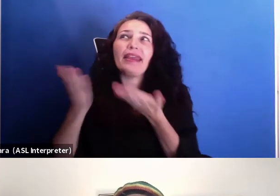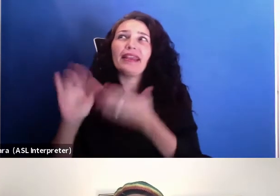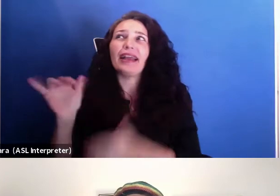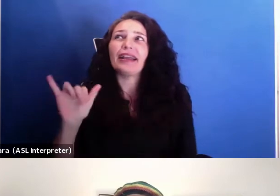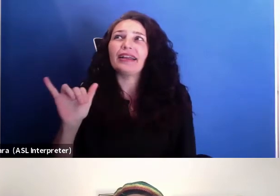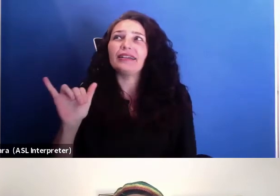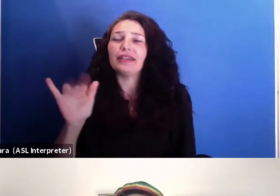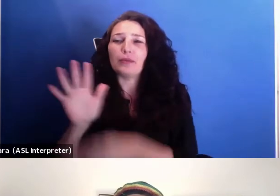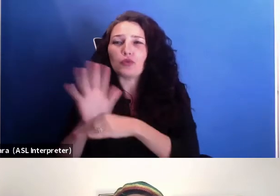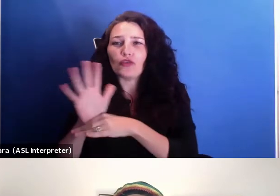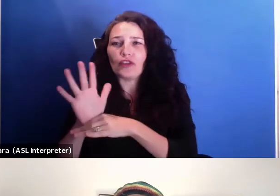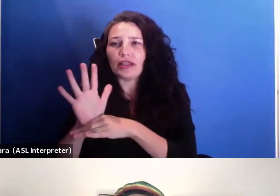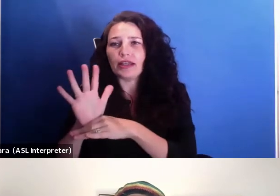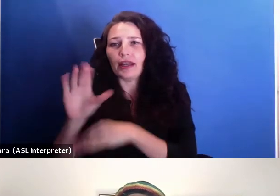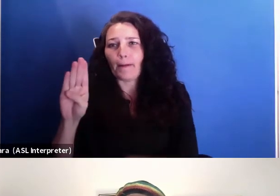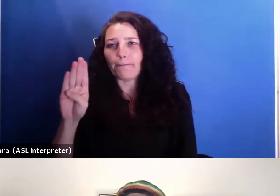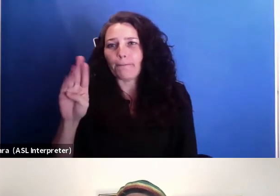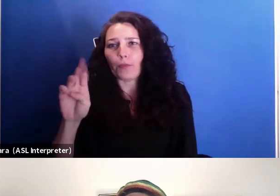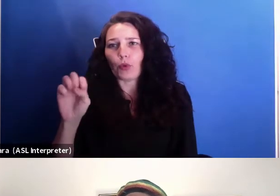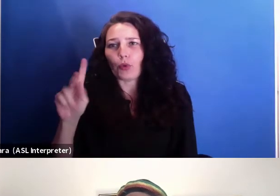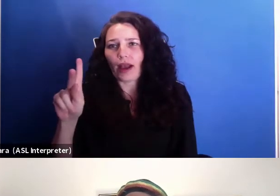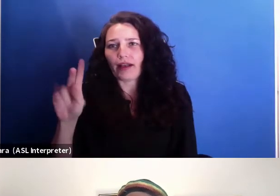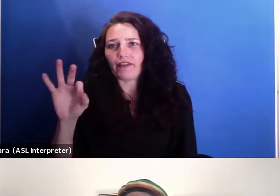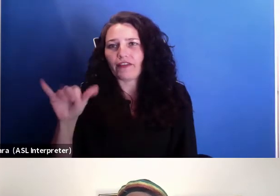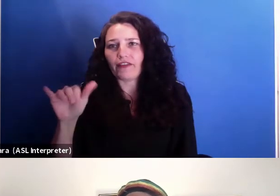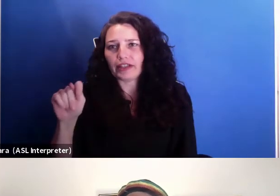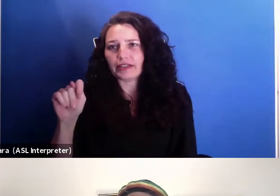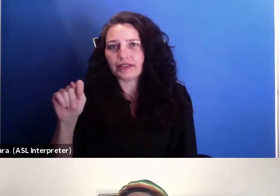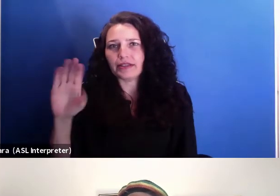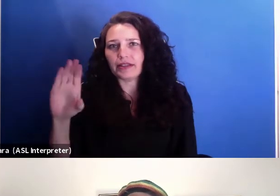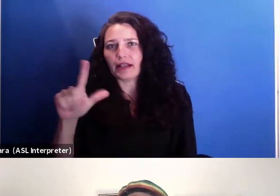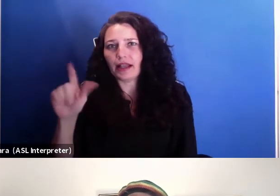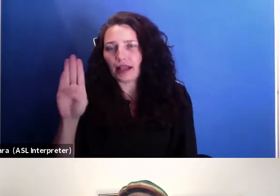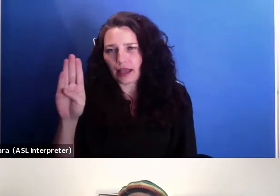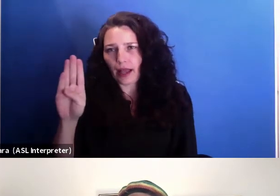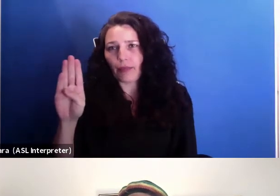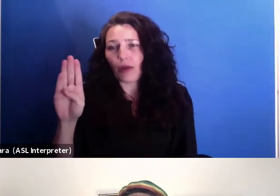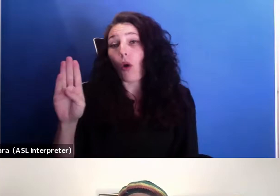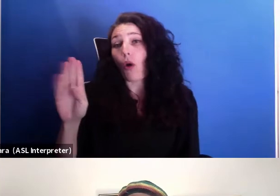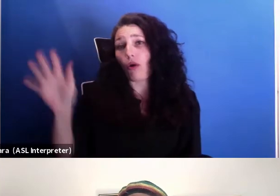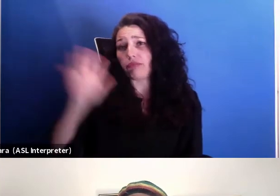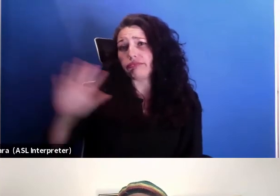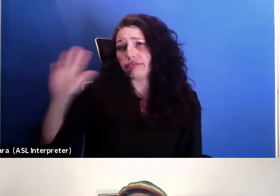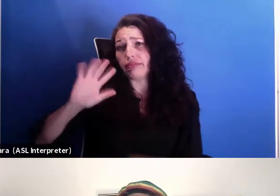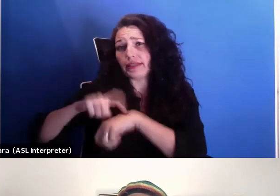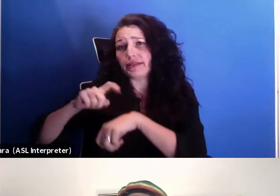and like "The Times of Harvey Milk", a community told story of a civil rights history.